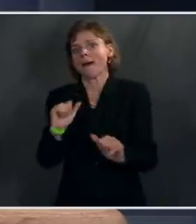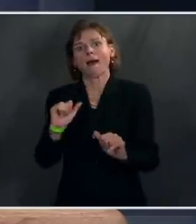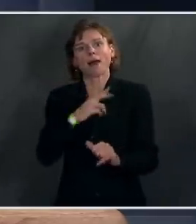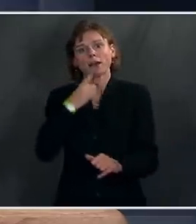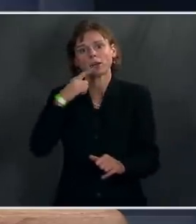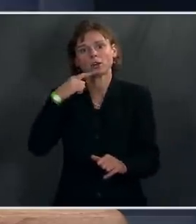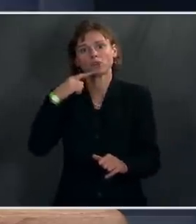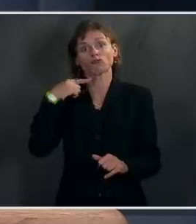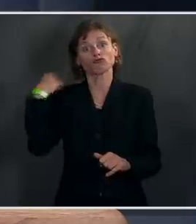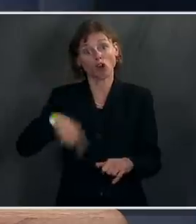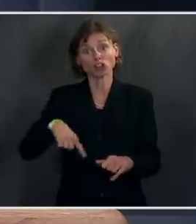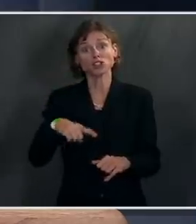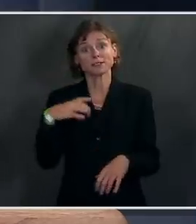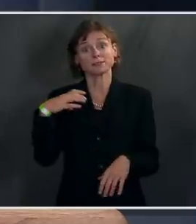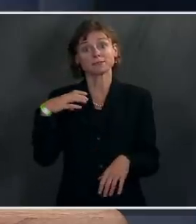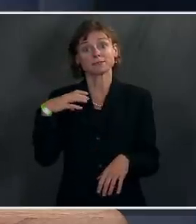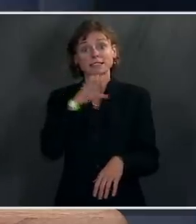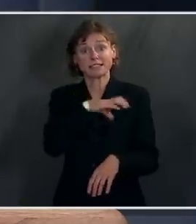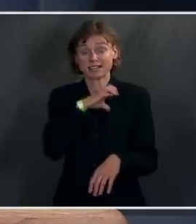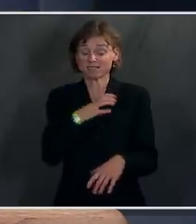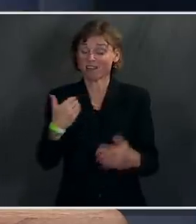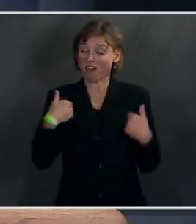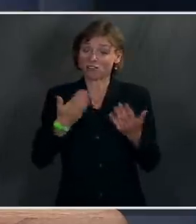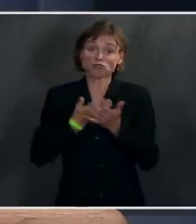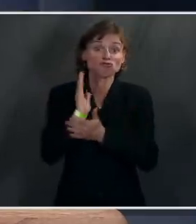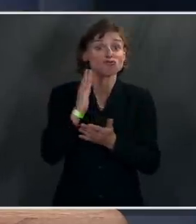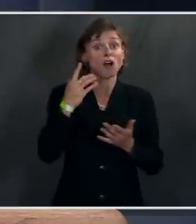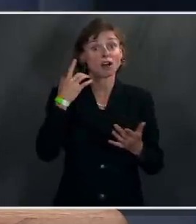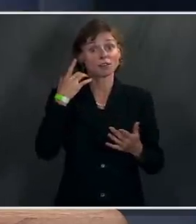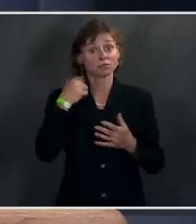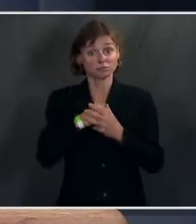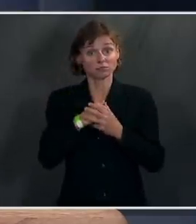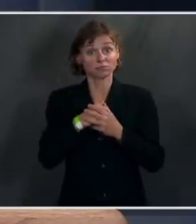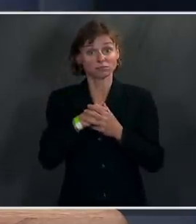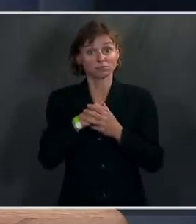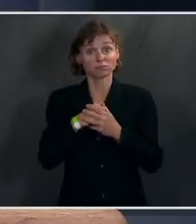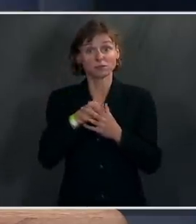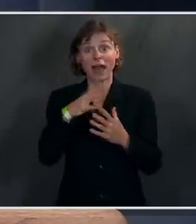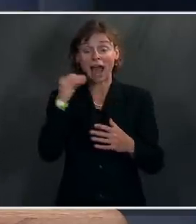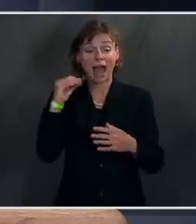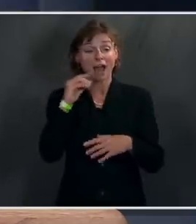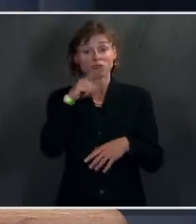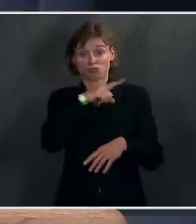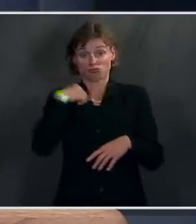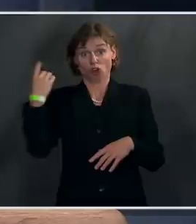to the rights provided in the Russian constitution. And Russia has international obligations to respect equality